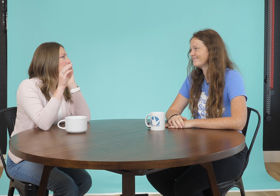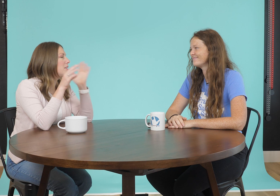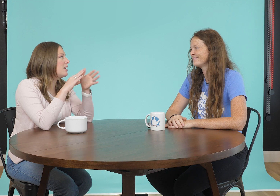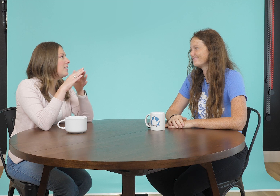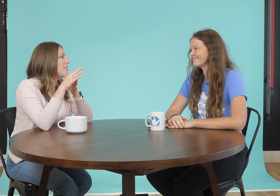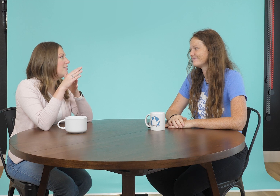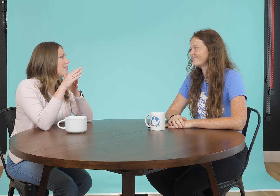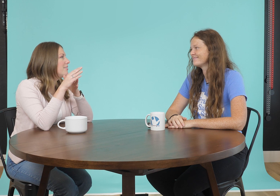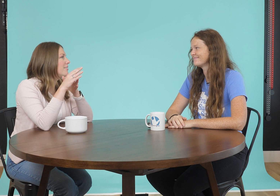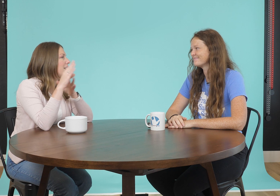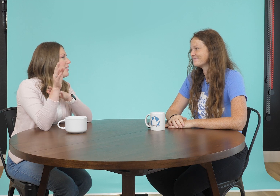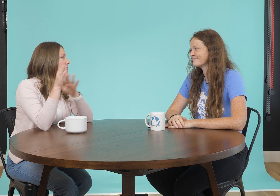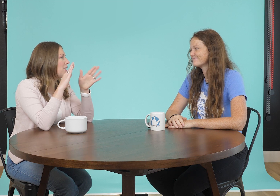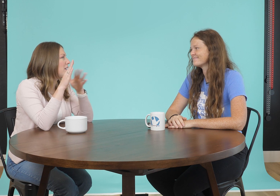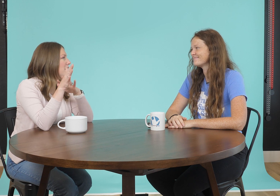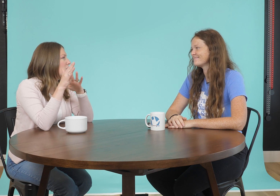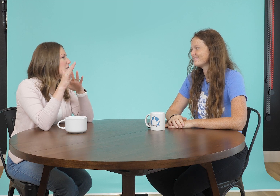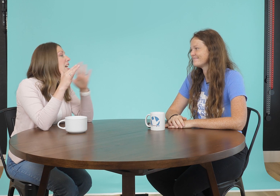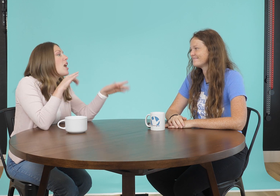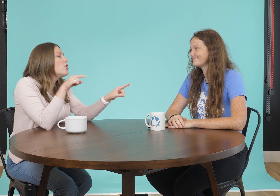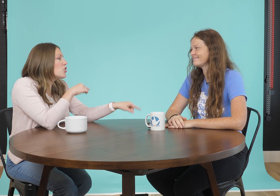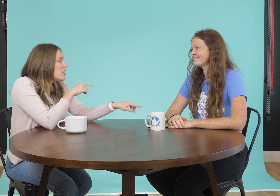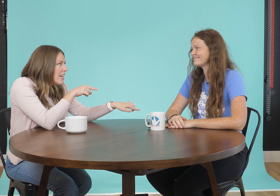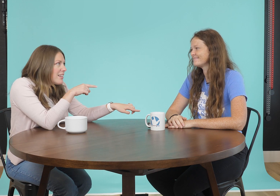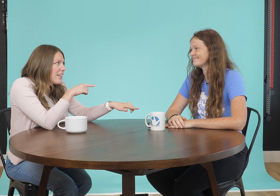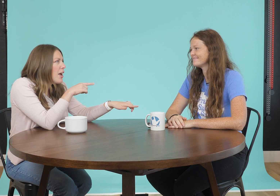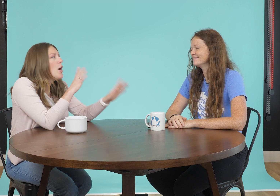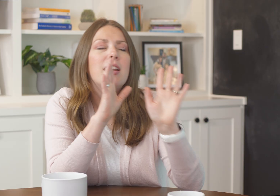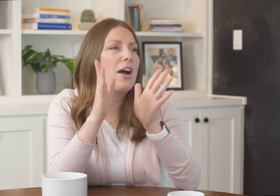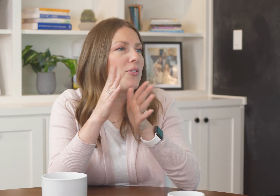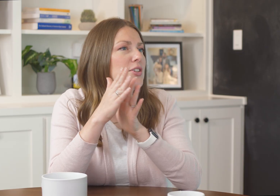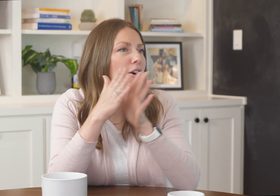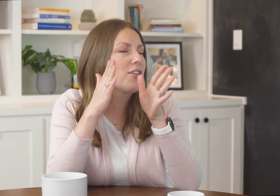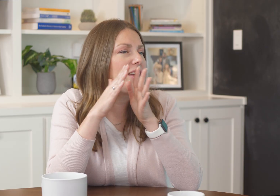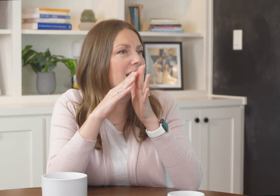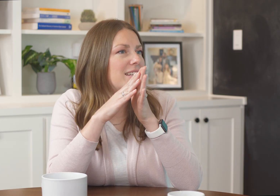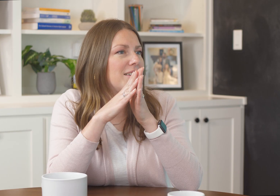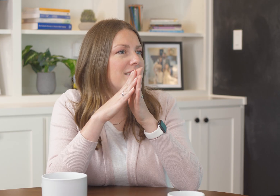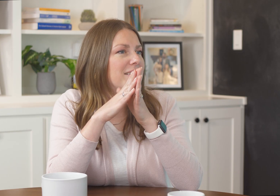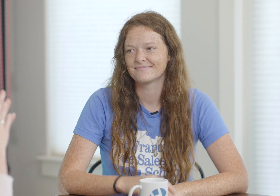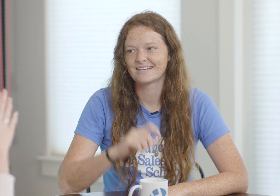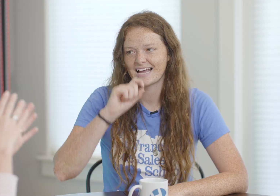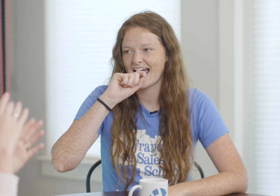but then like variations and understanding. Now the dog thing, I didn't quite know